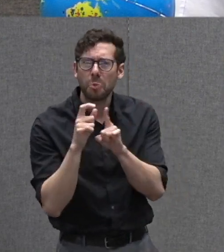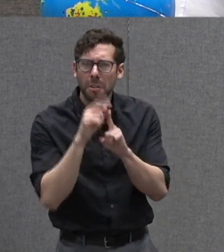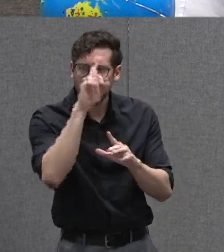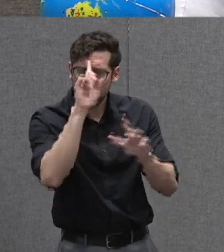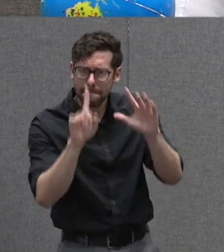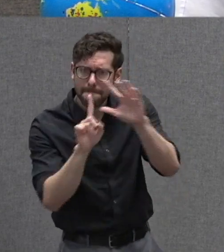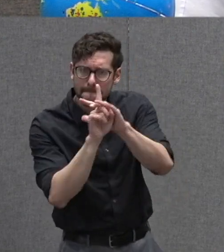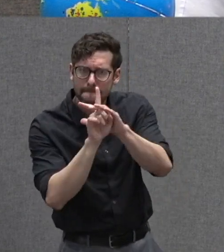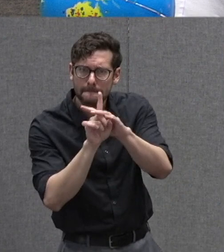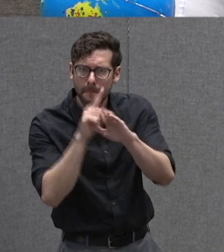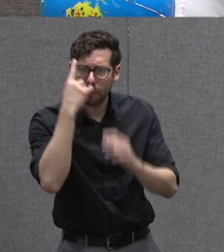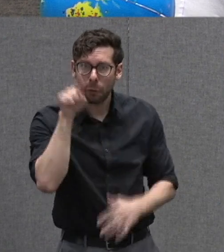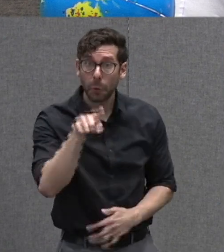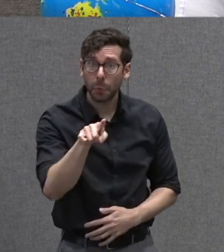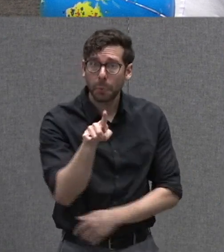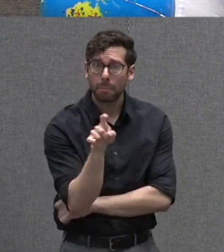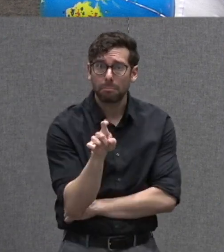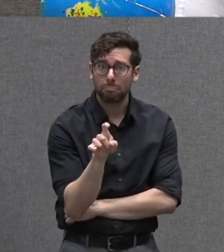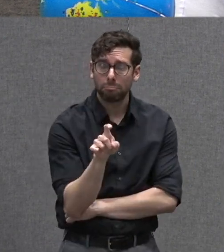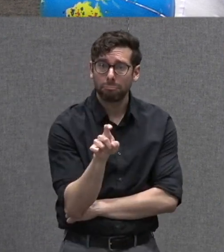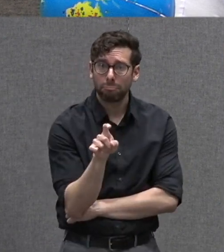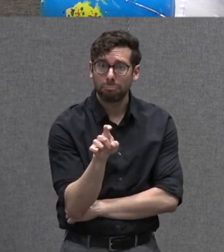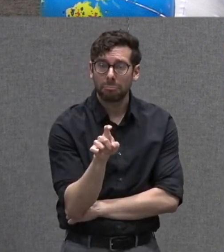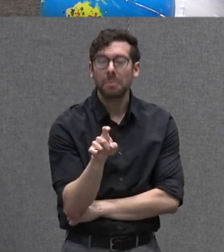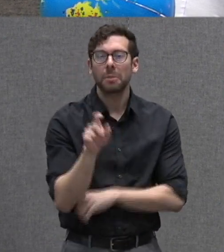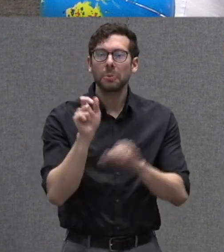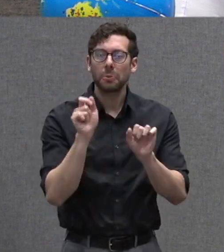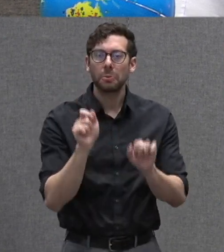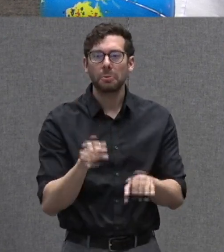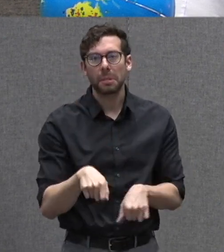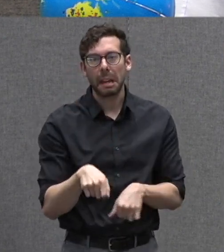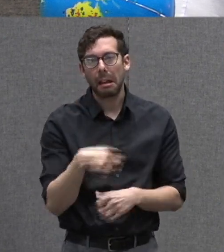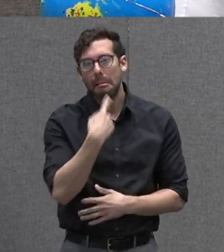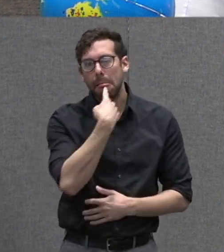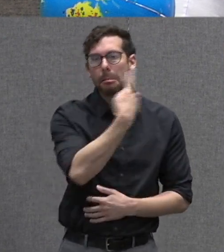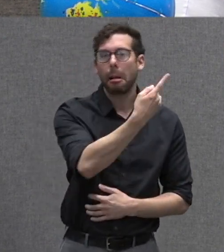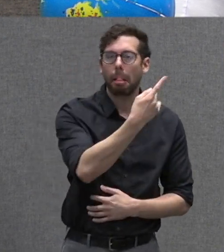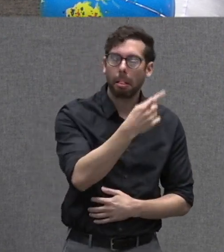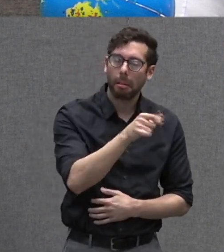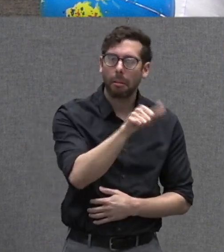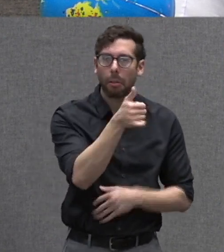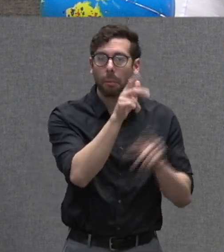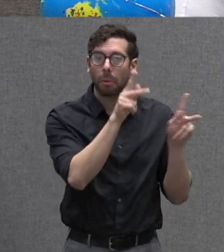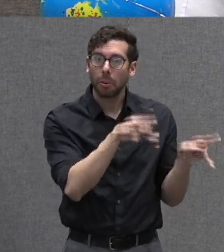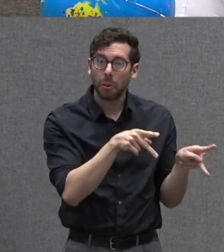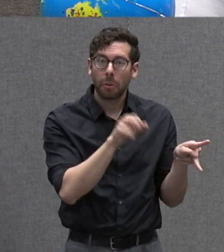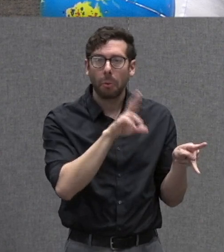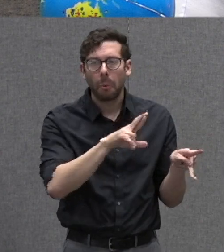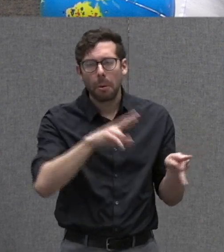Tell somebody at home or think it in your brain, or do you like the word blooming as well?